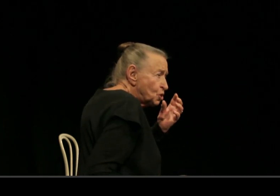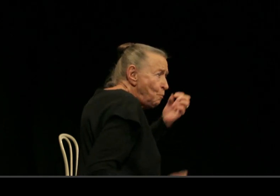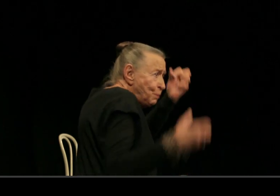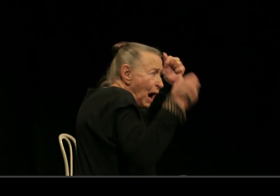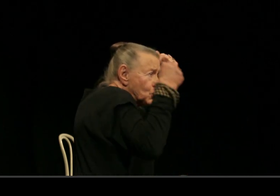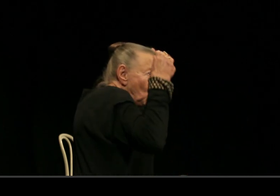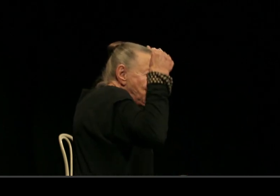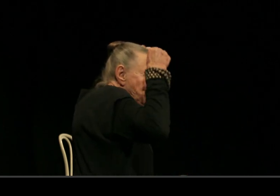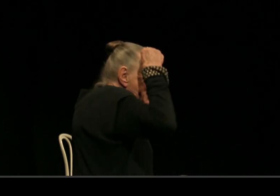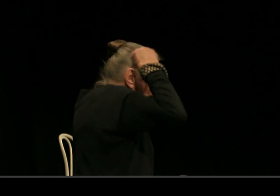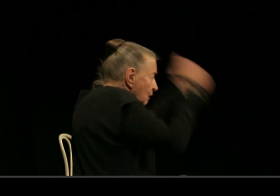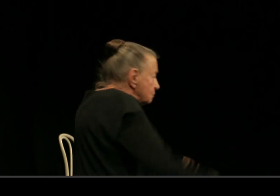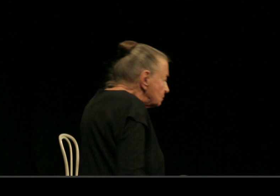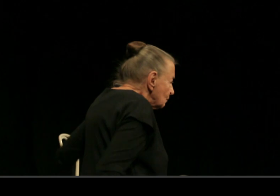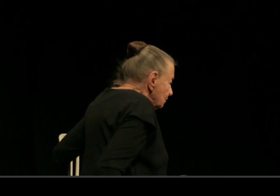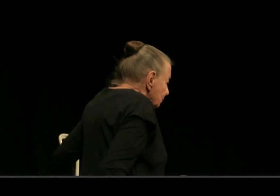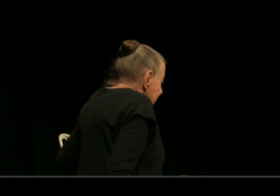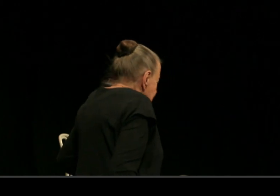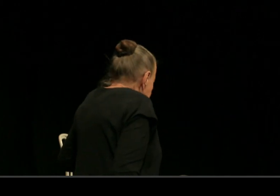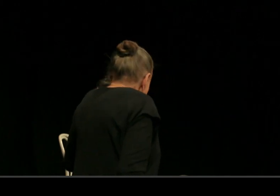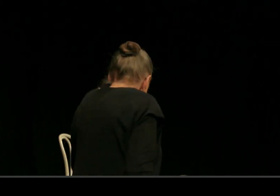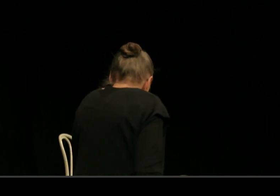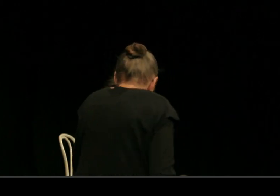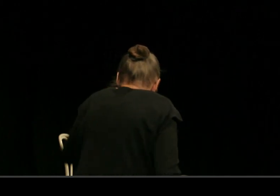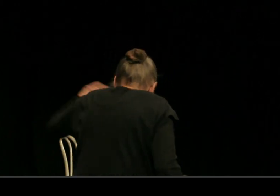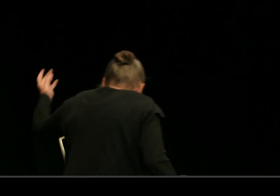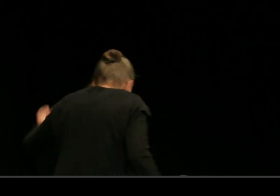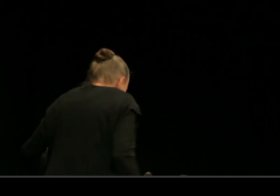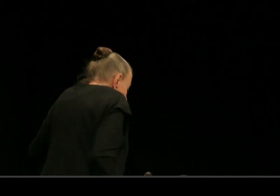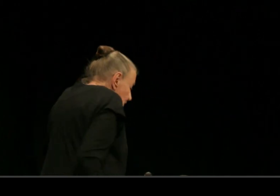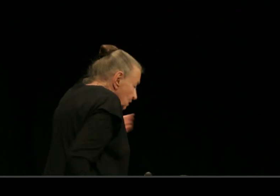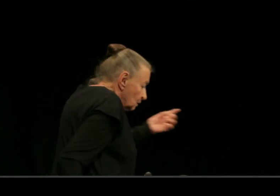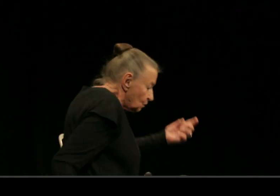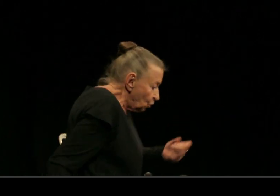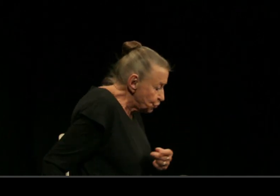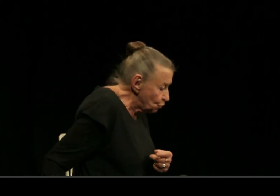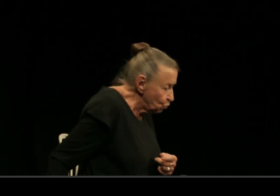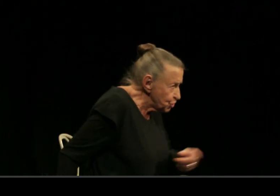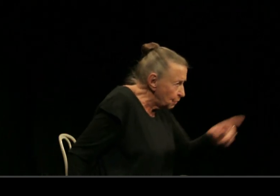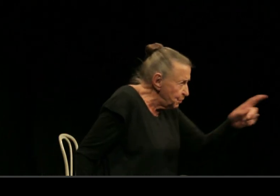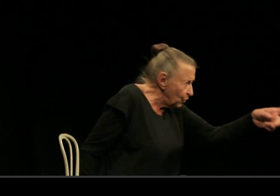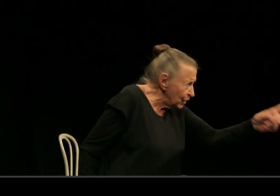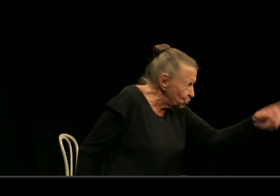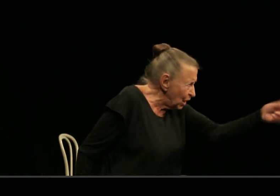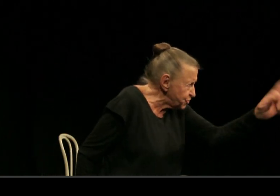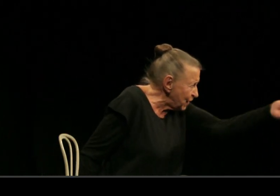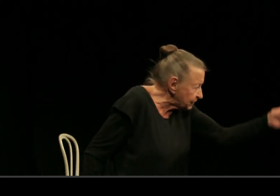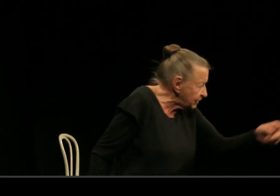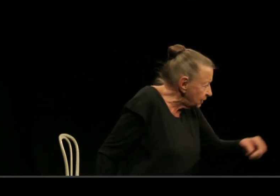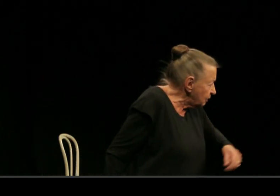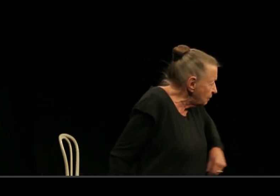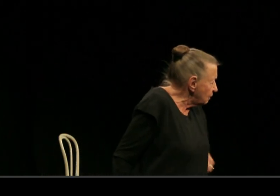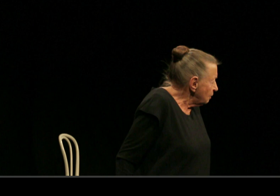"Nought but whack and thwack!" The Steward concluded: "You all confirm you heard: